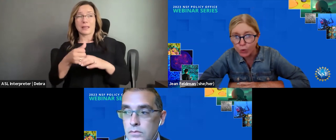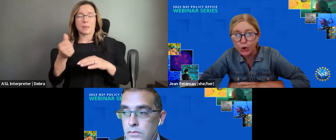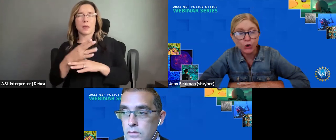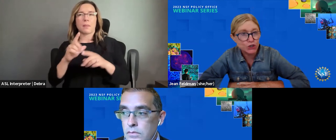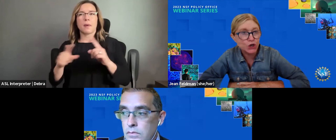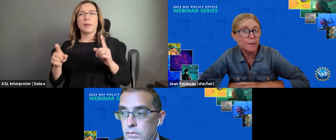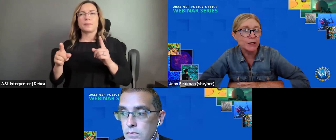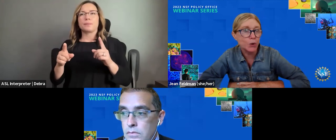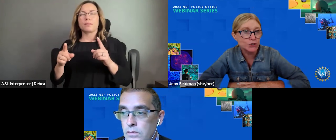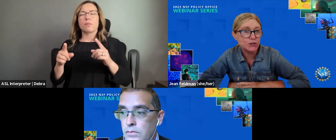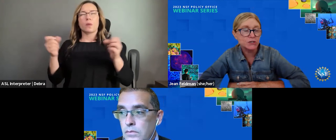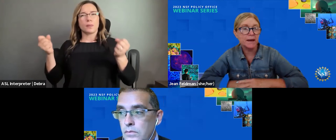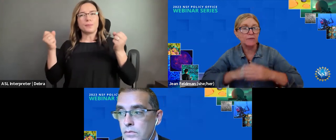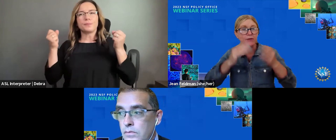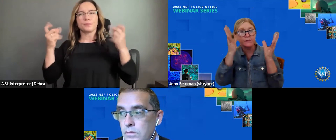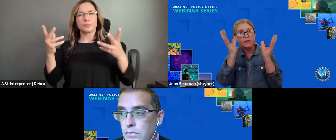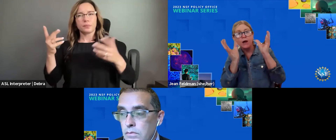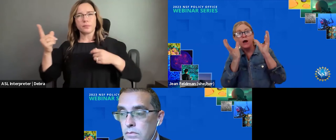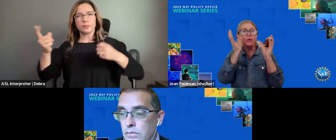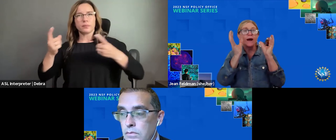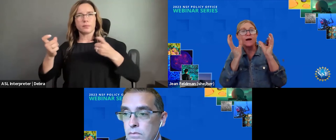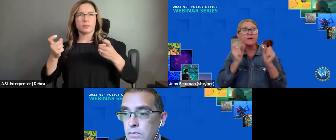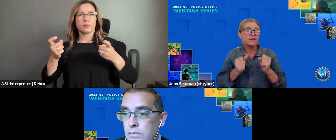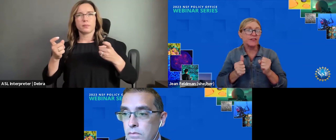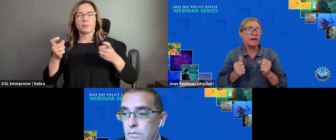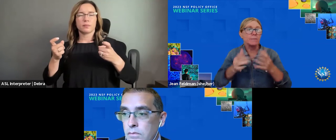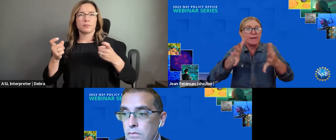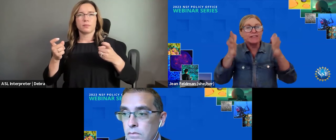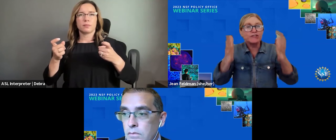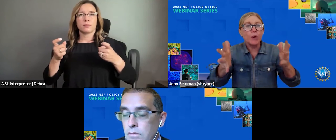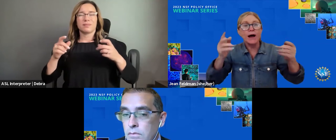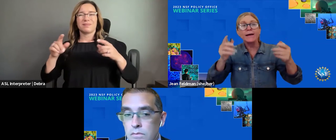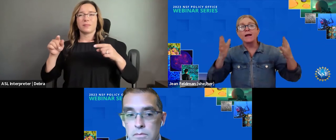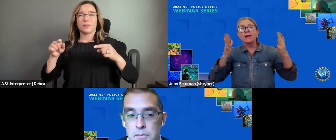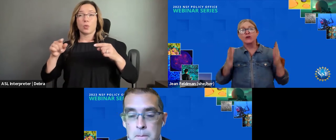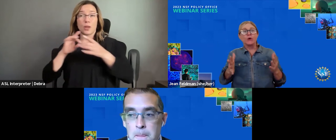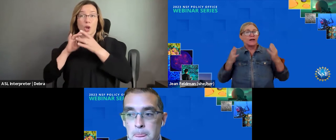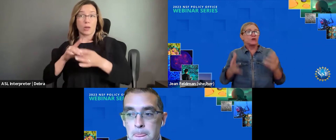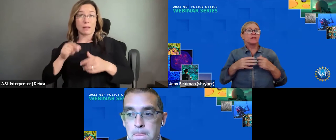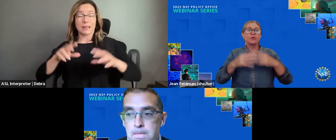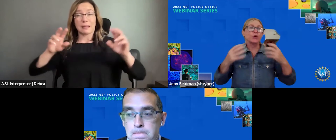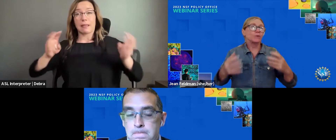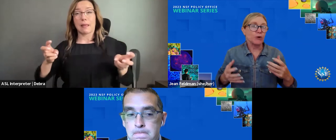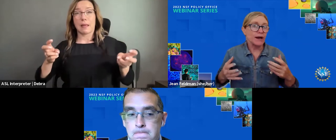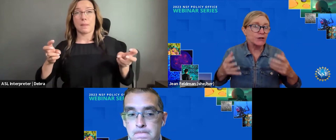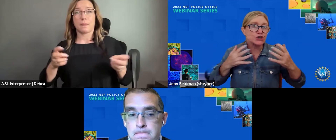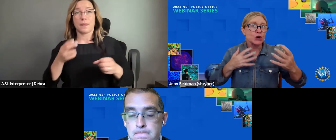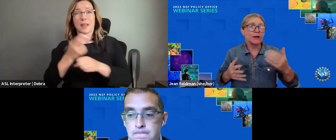were so many questions about this around this theme. That's why I use the word branch.